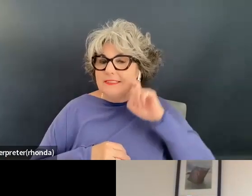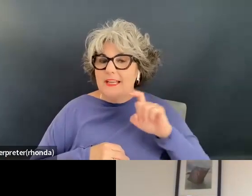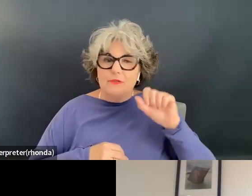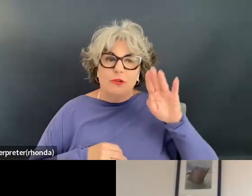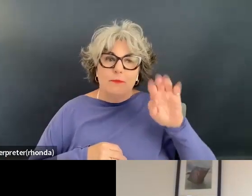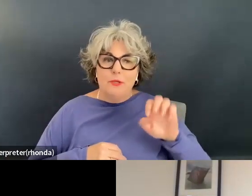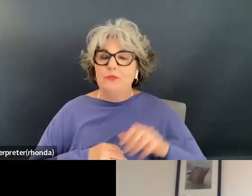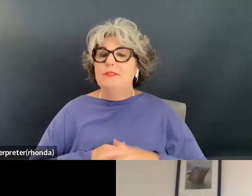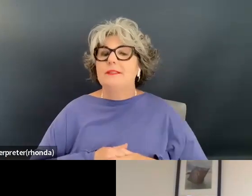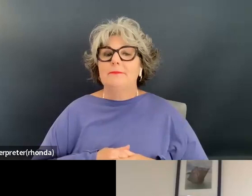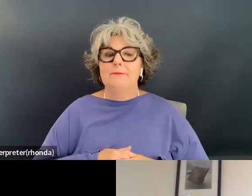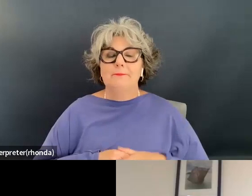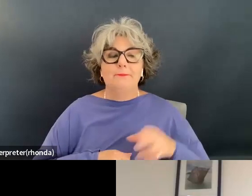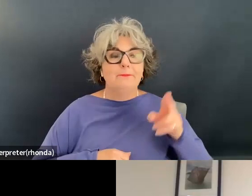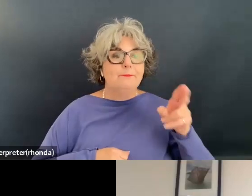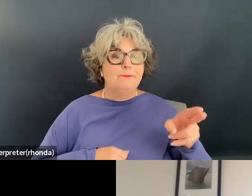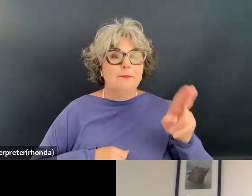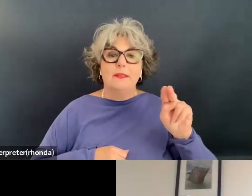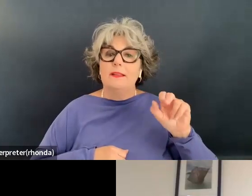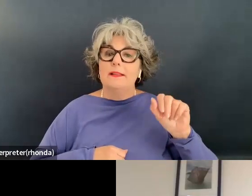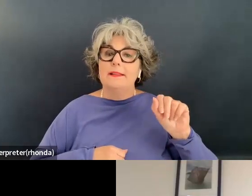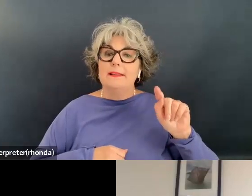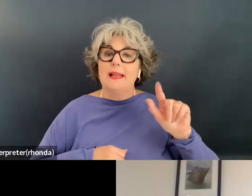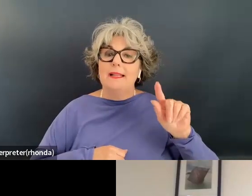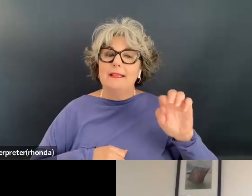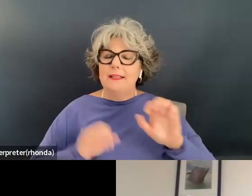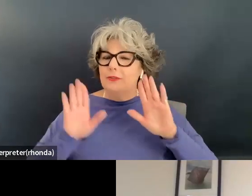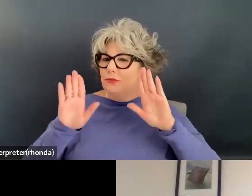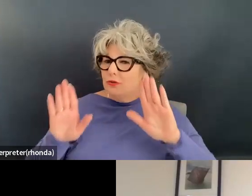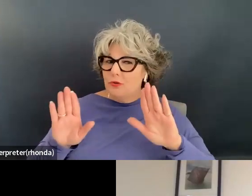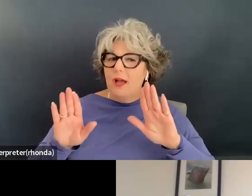that you were able to find a way to heal a little bit